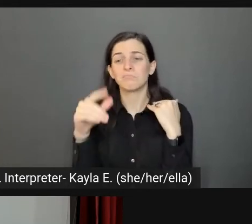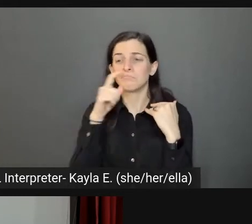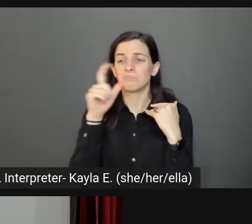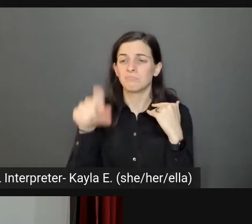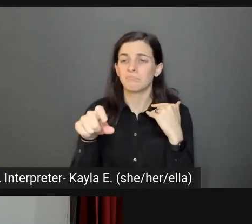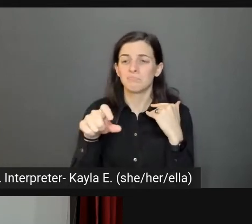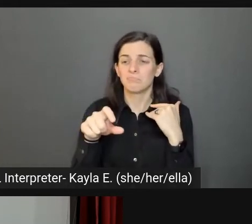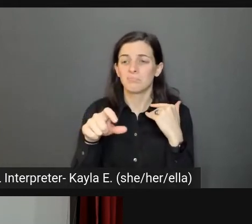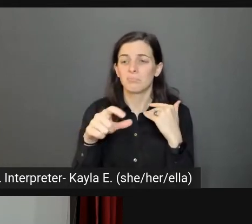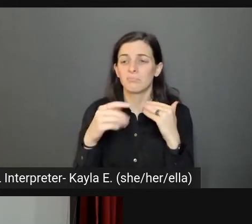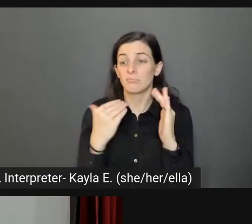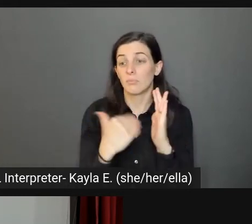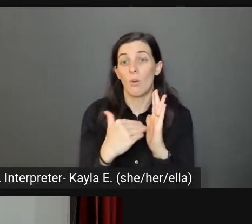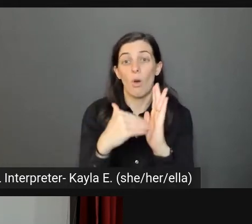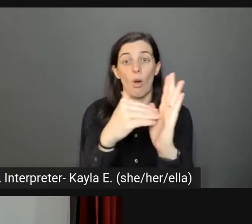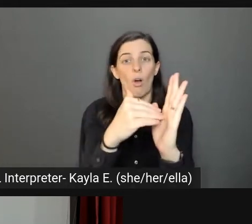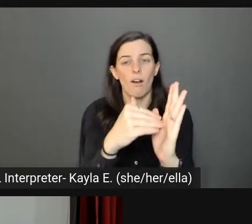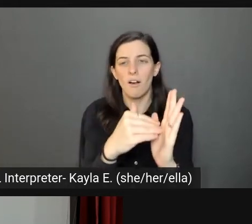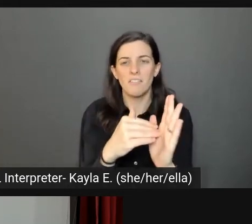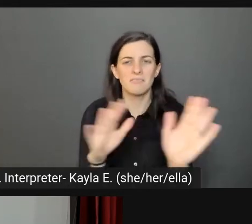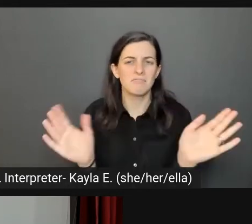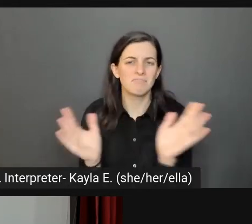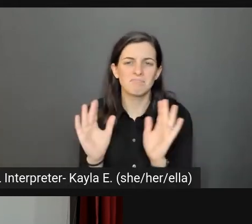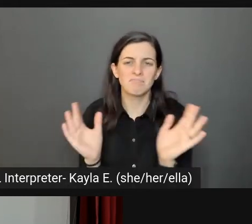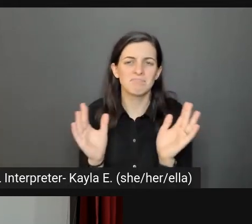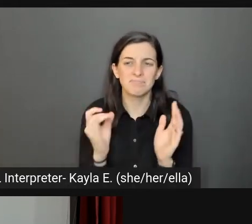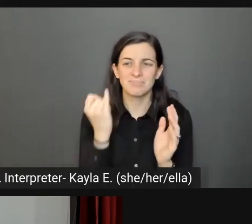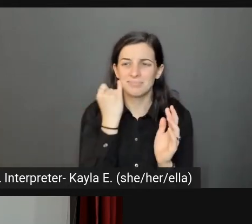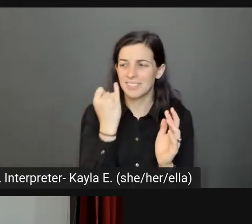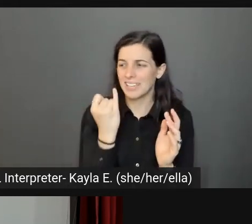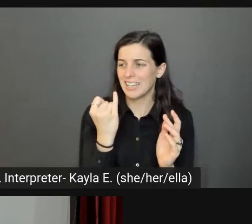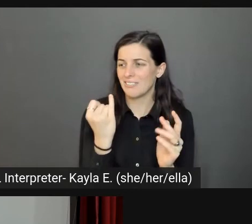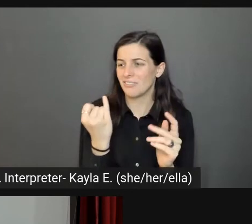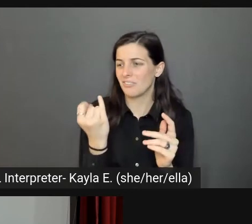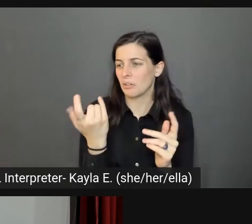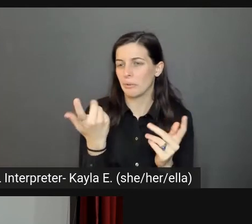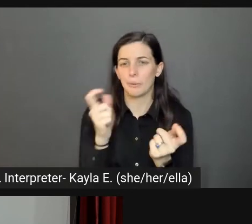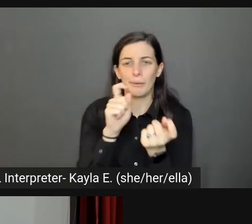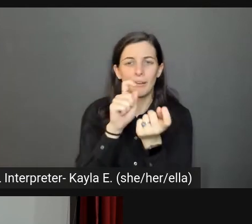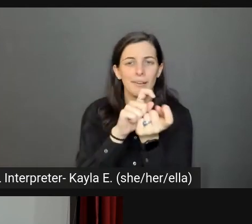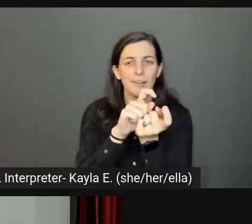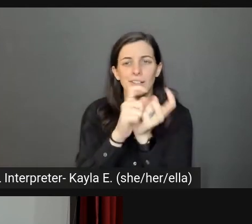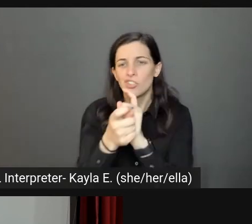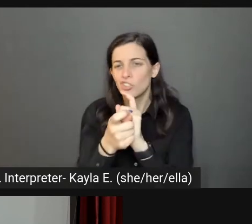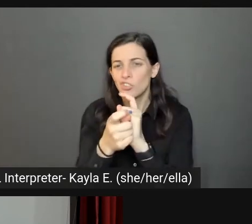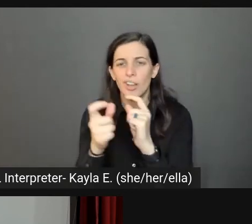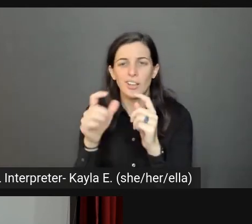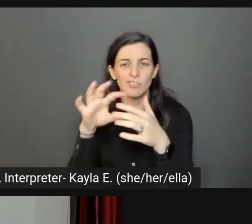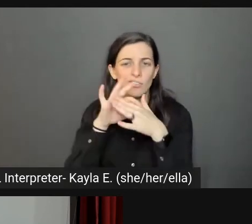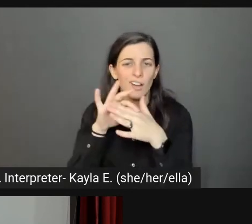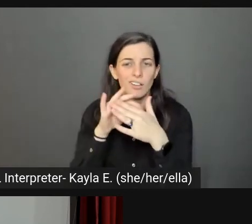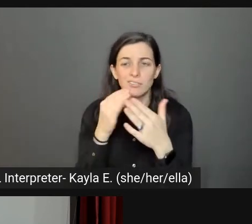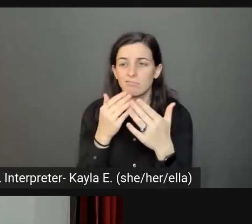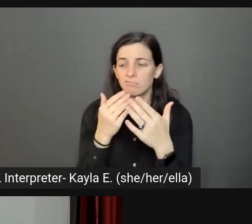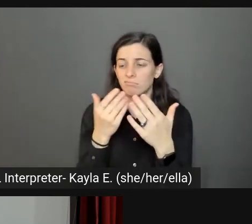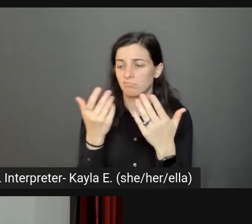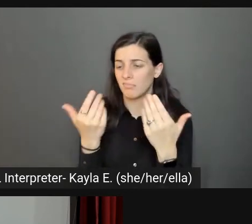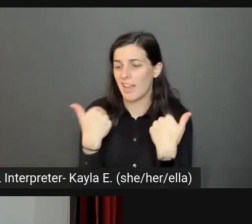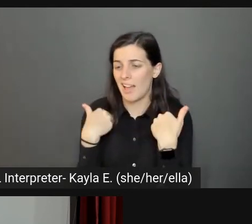You can probably do it as much as you either change the content or have a process in place once a quarter or so.